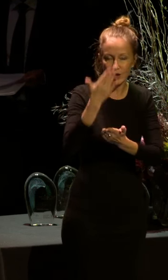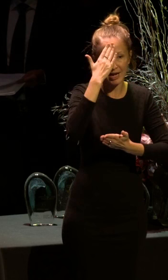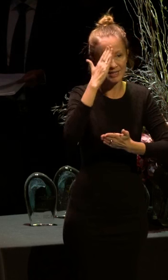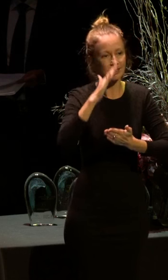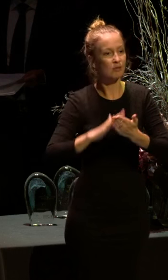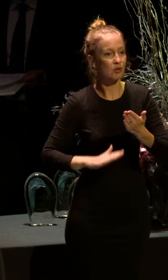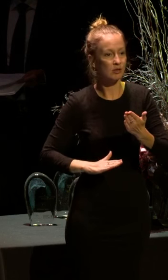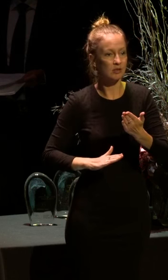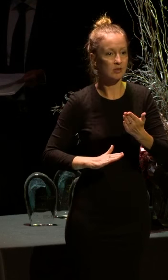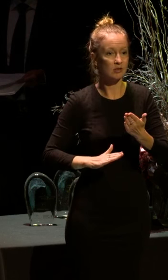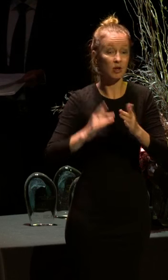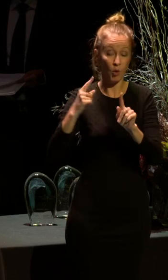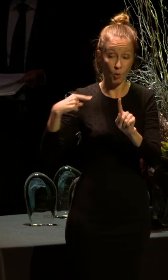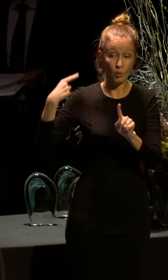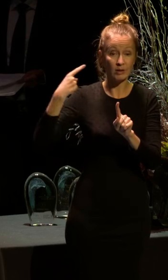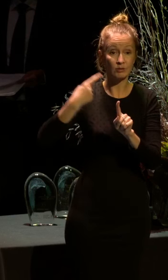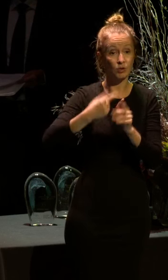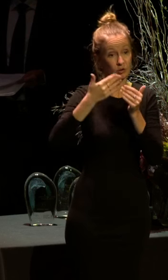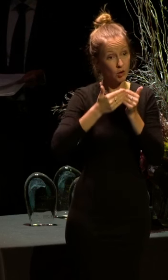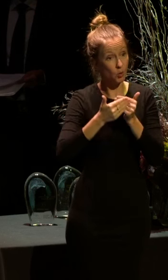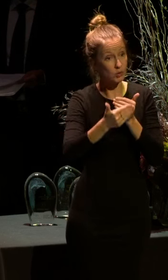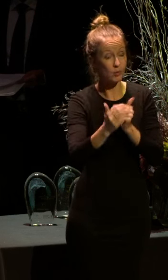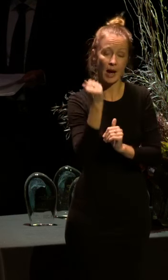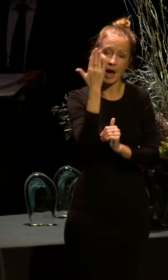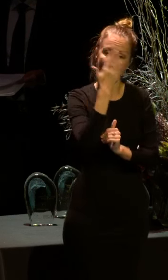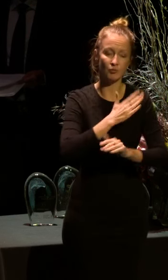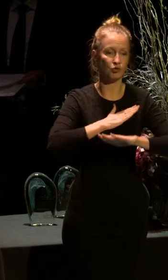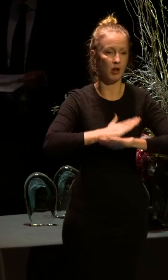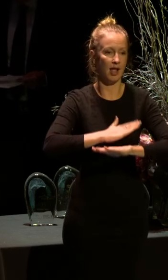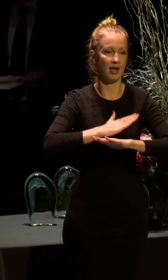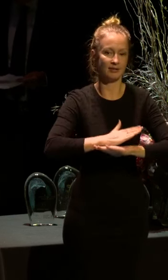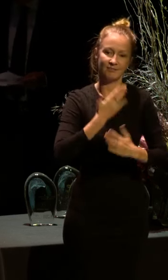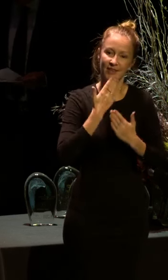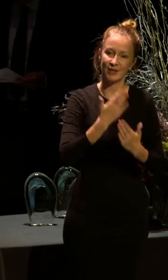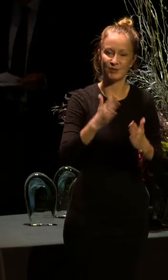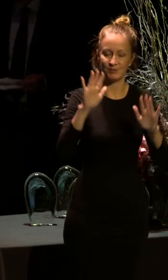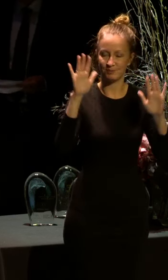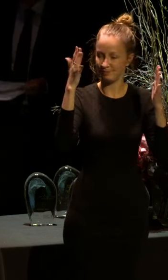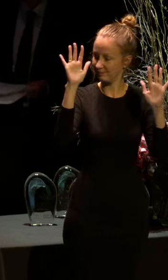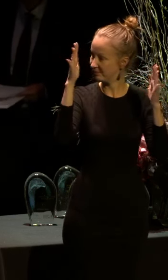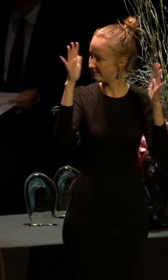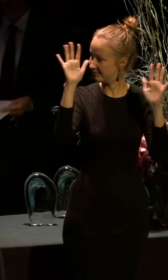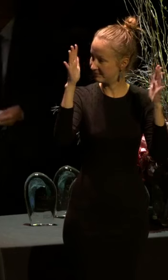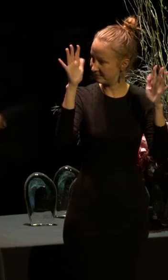Always was and always will be Aboriginal land. Thank you.